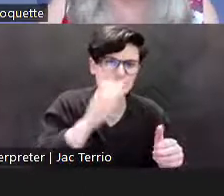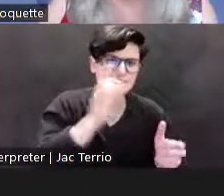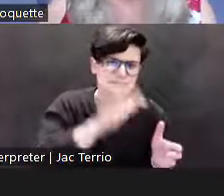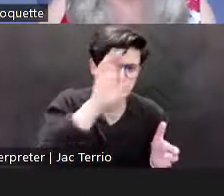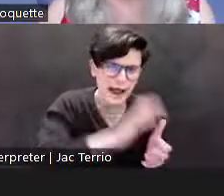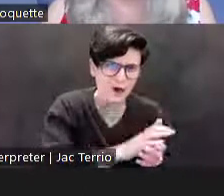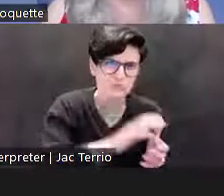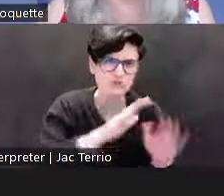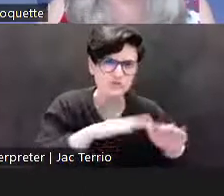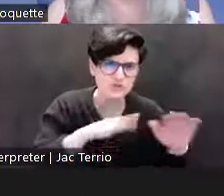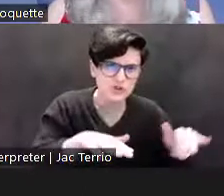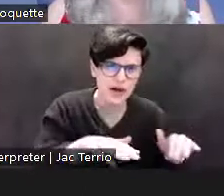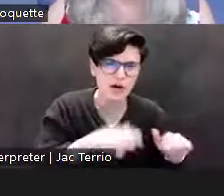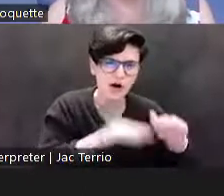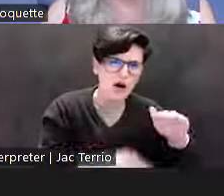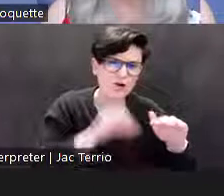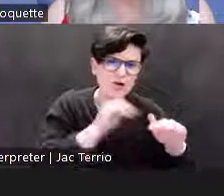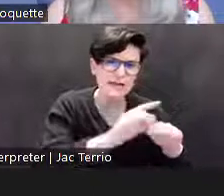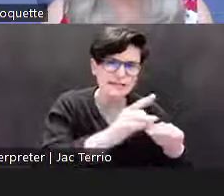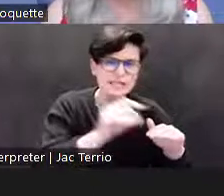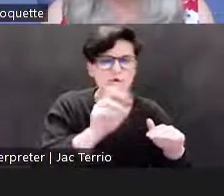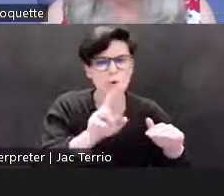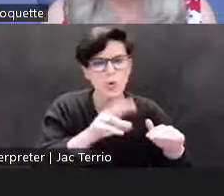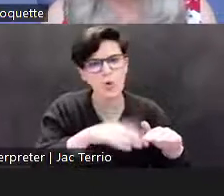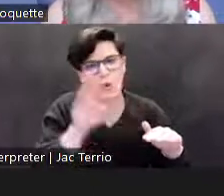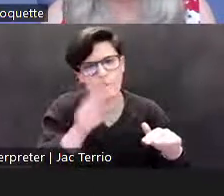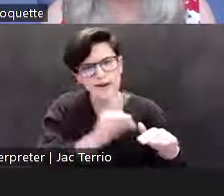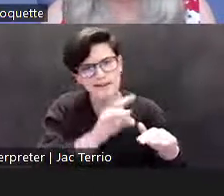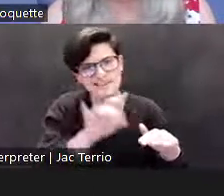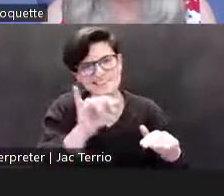and over, who has a disability as defined by the Ada.